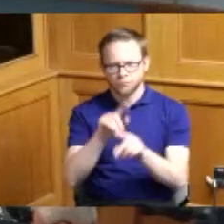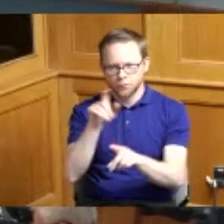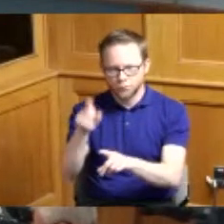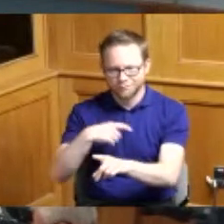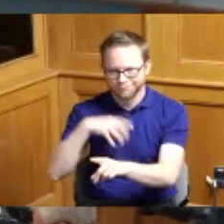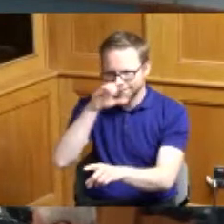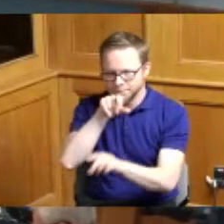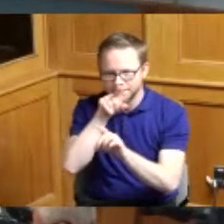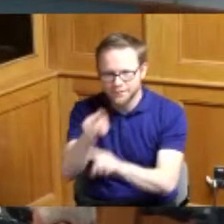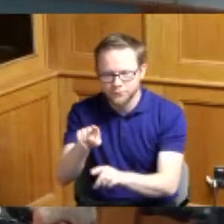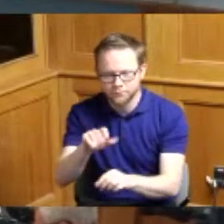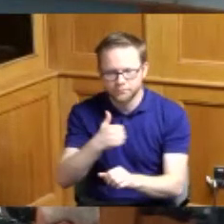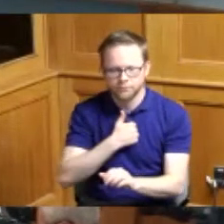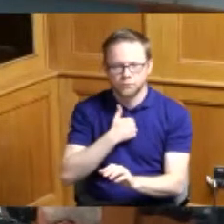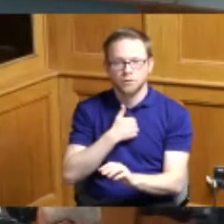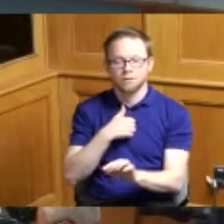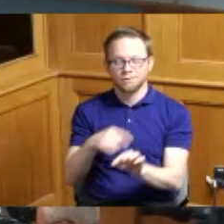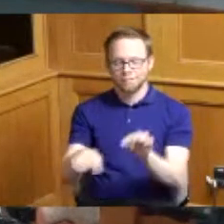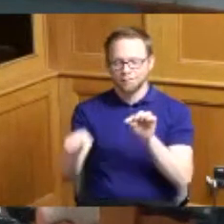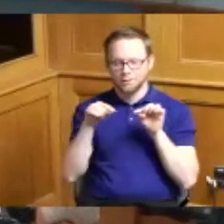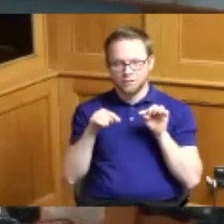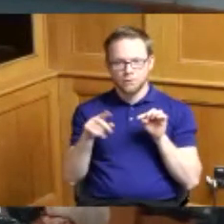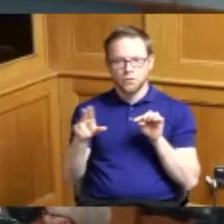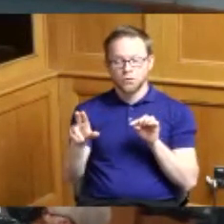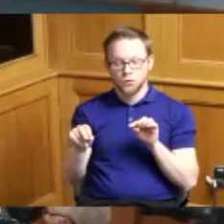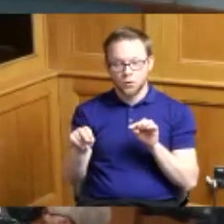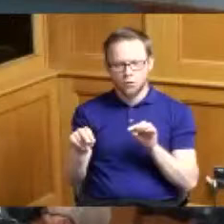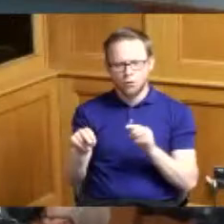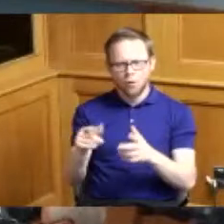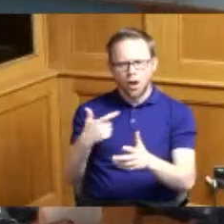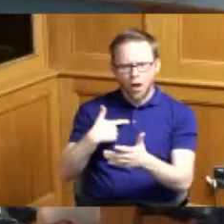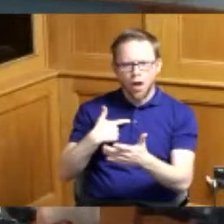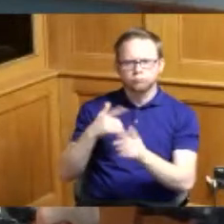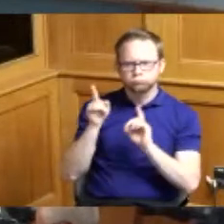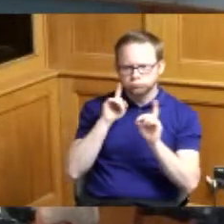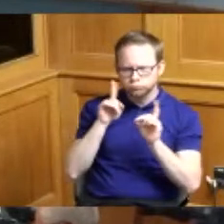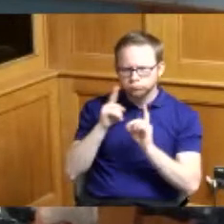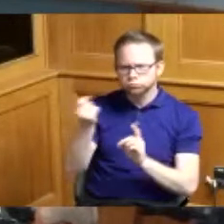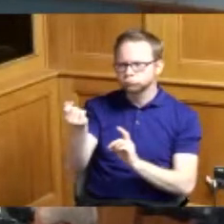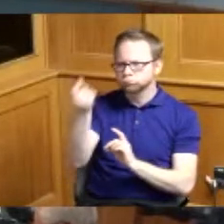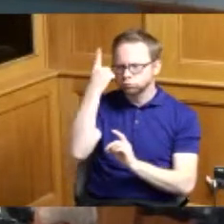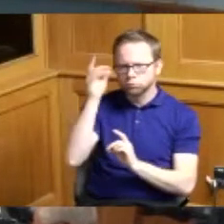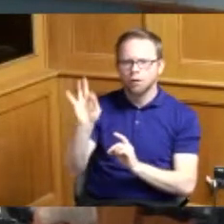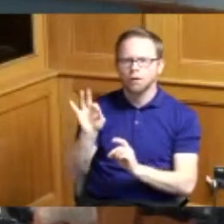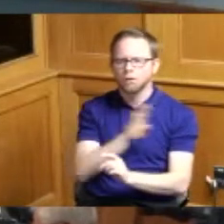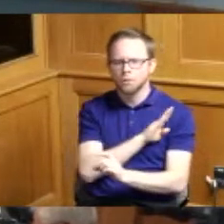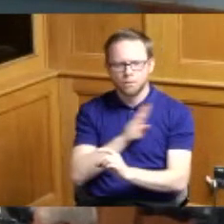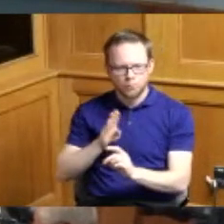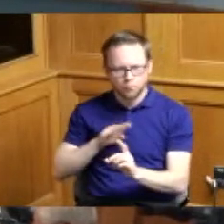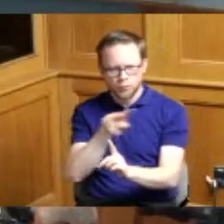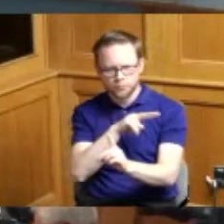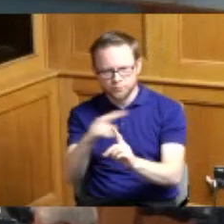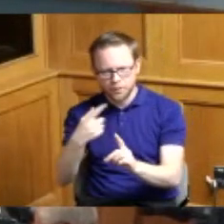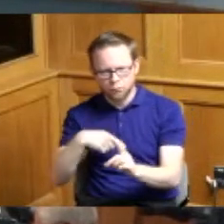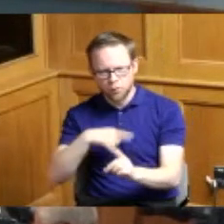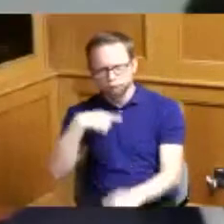um but no we we have we heard that uh loud and clear from the board on Tuesday we have attempted